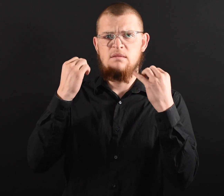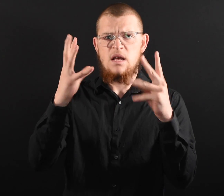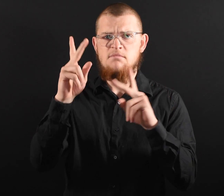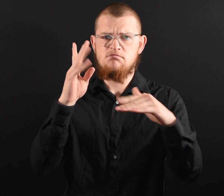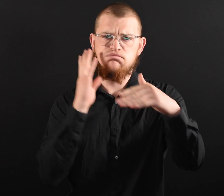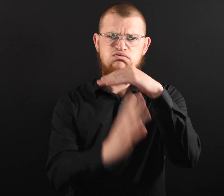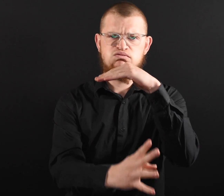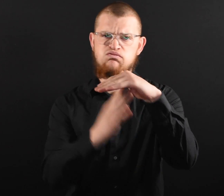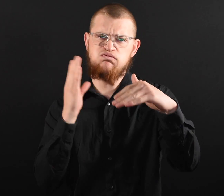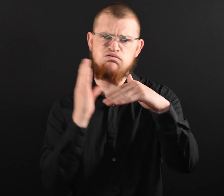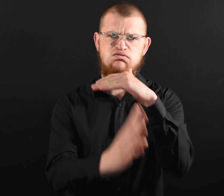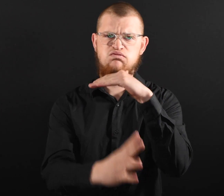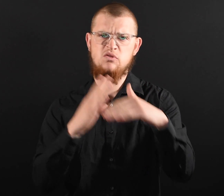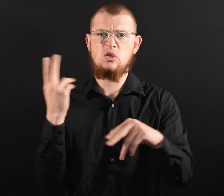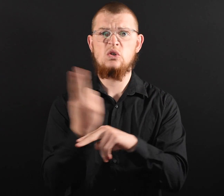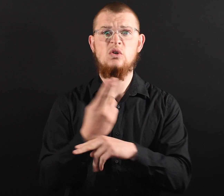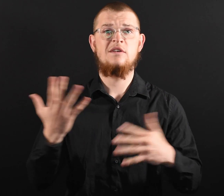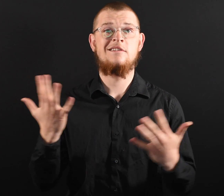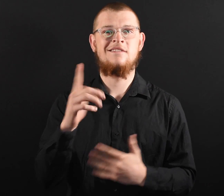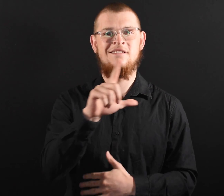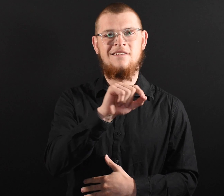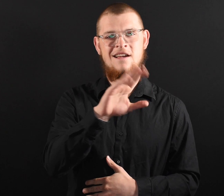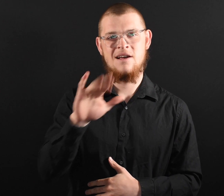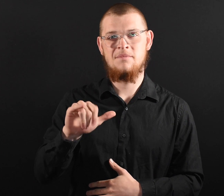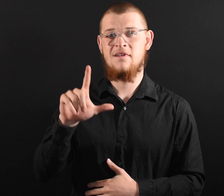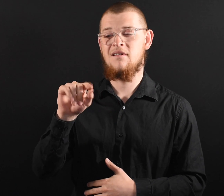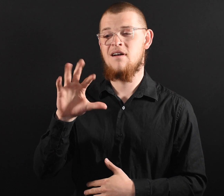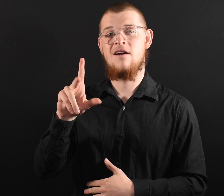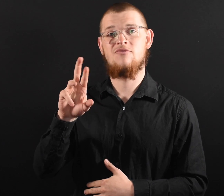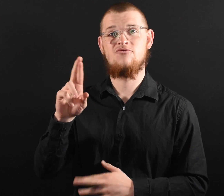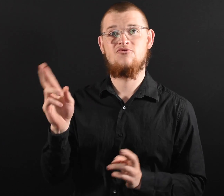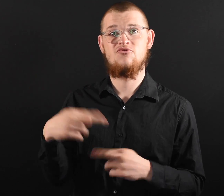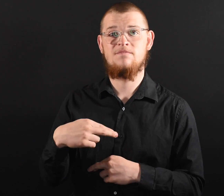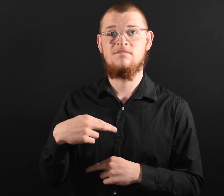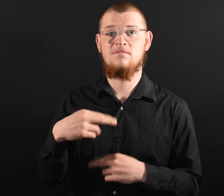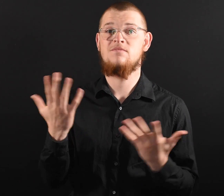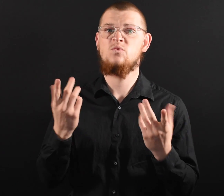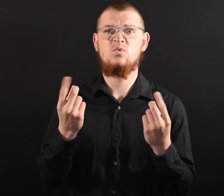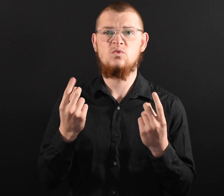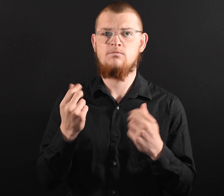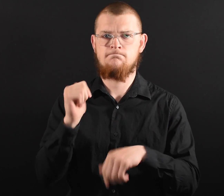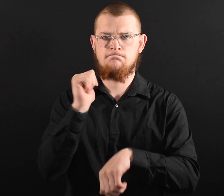Consider staggering entry of users and establish time limits to maximize the number of users while